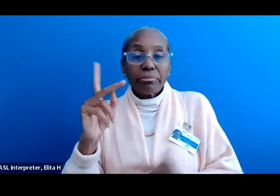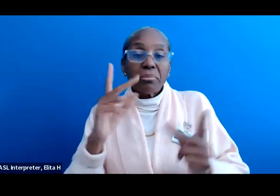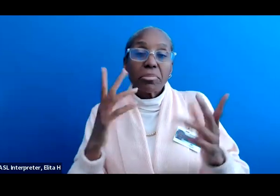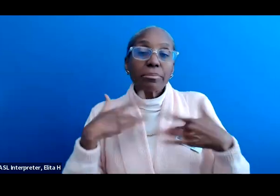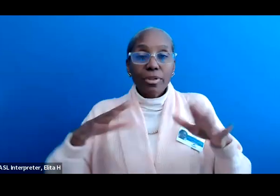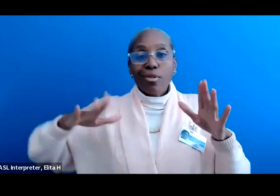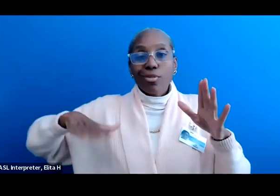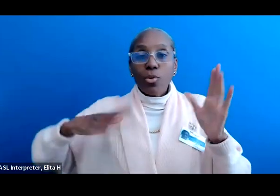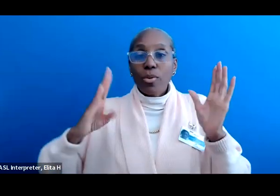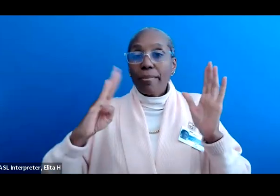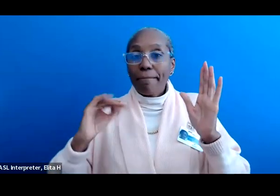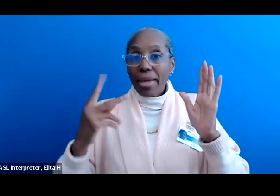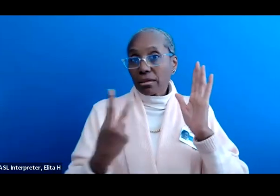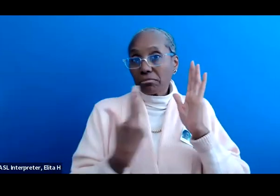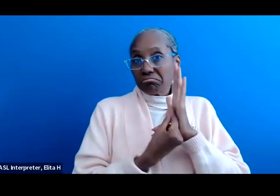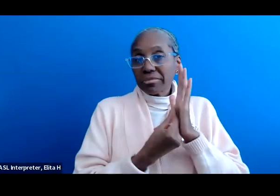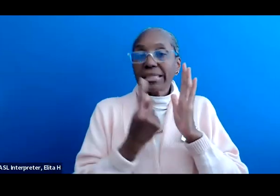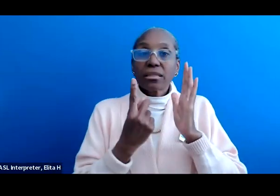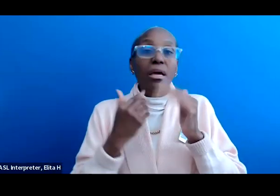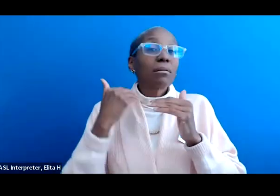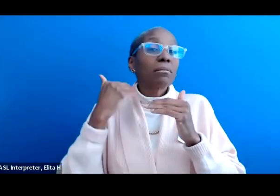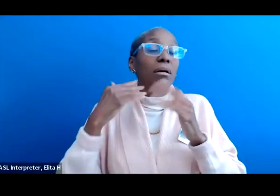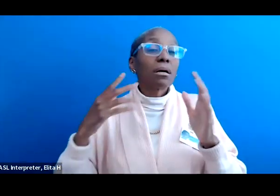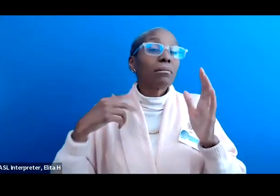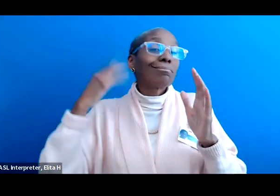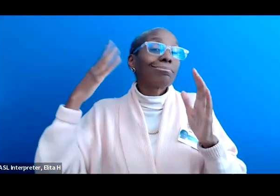It can be done up higher in the neck, but you have to be careful about that.